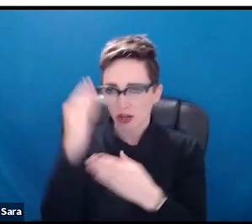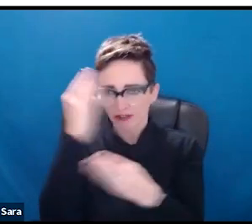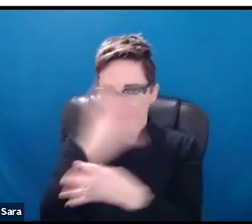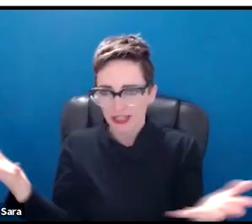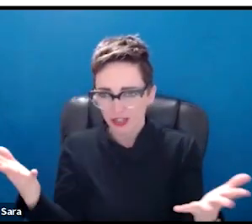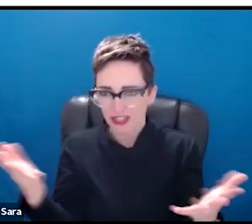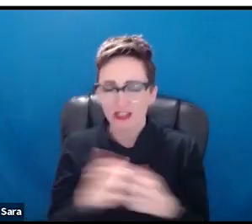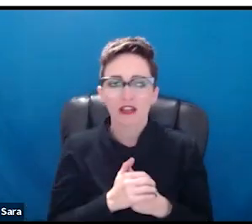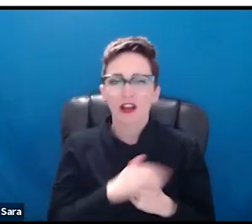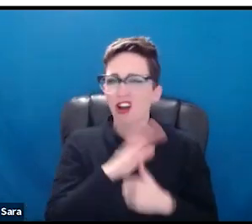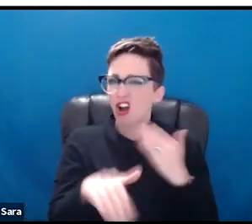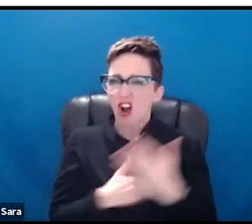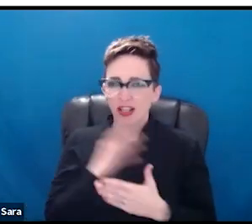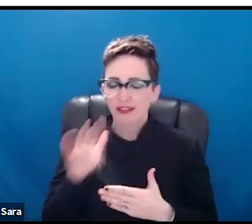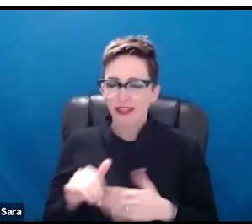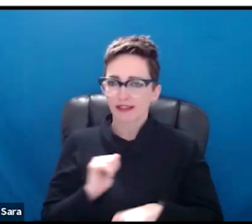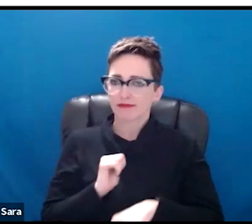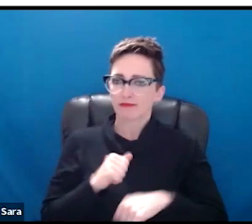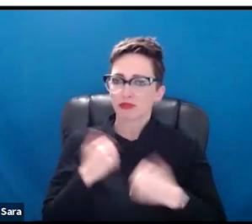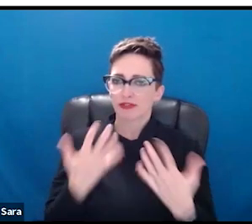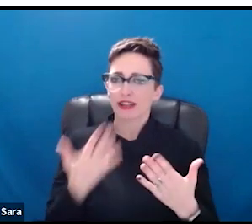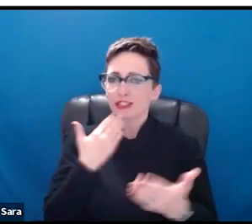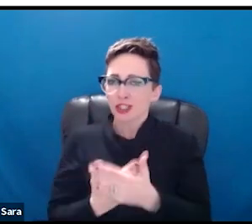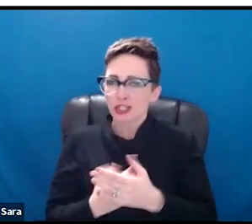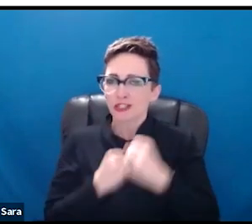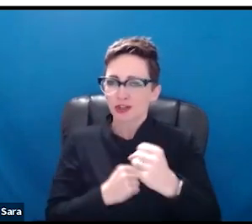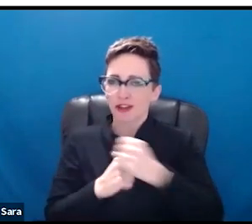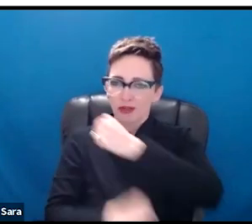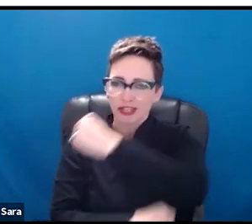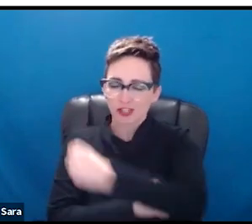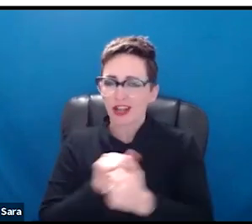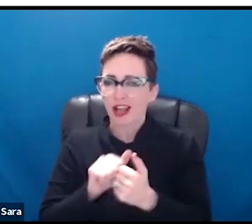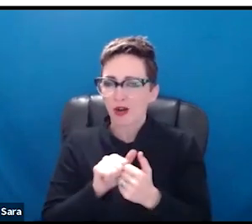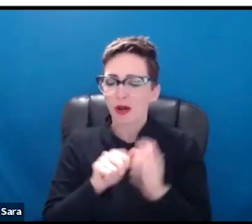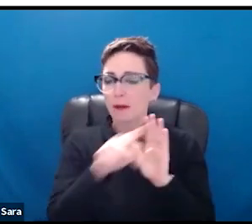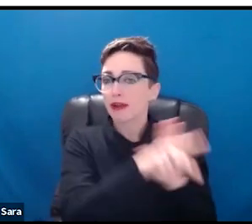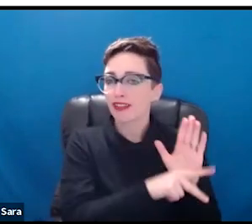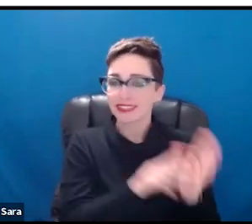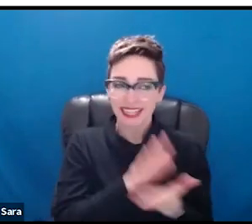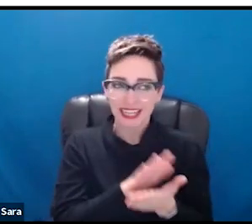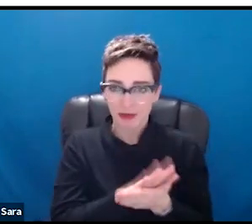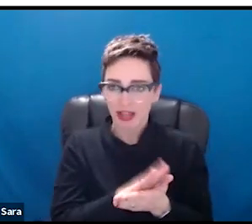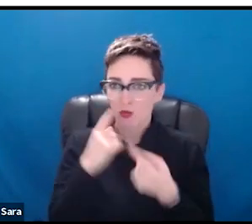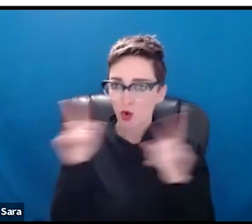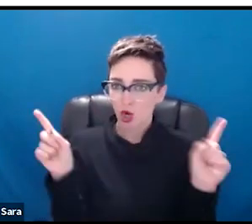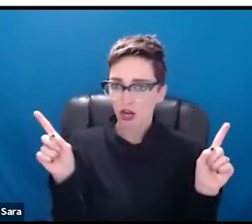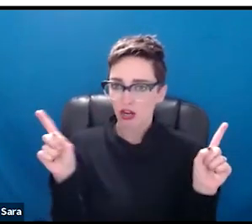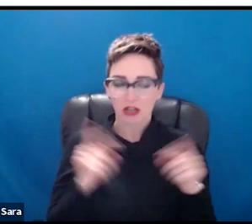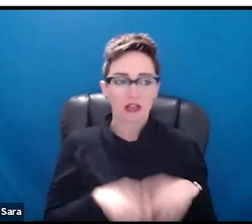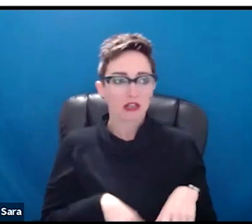they form the basis of how policy academies work, how they can help maintain momentum,